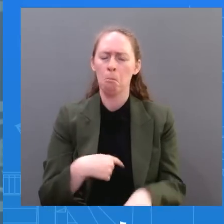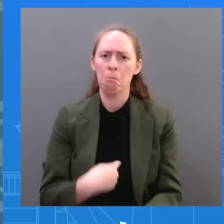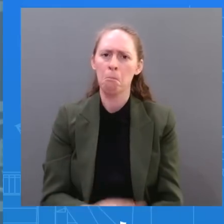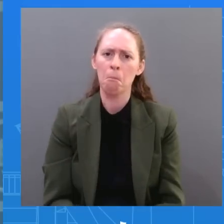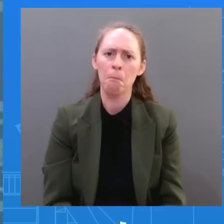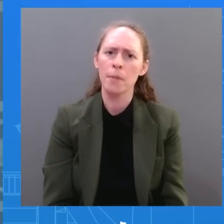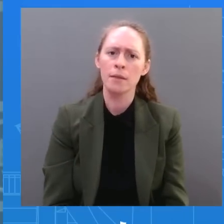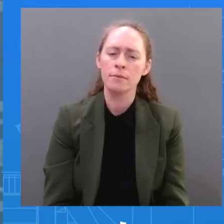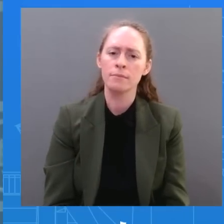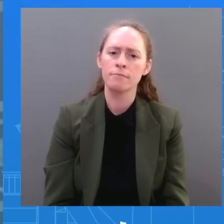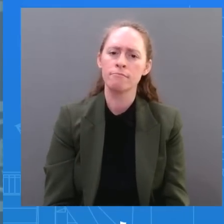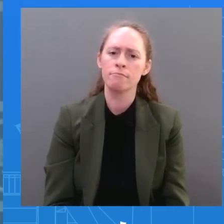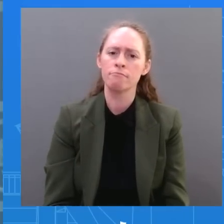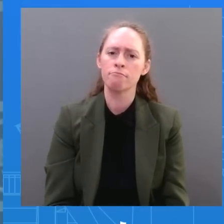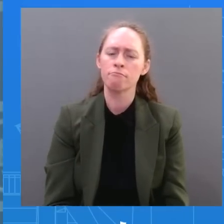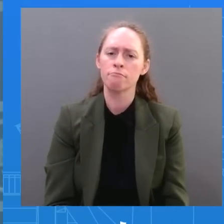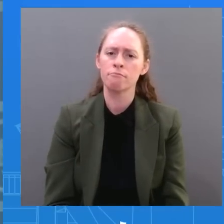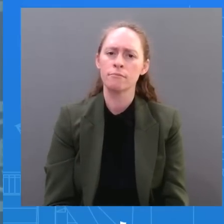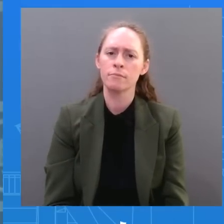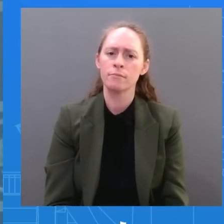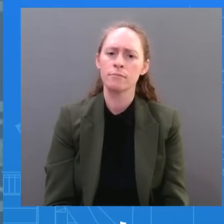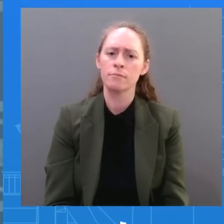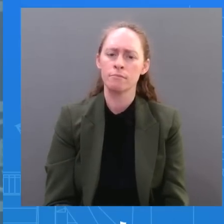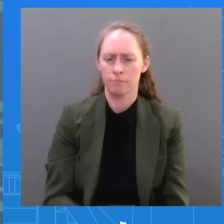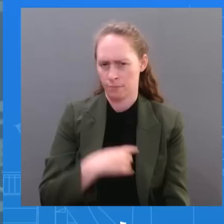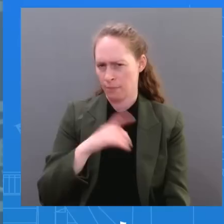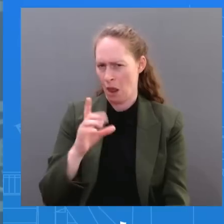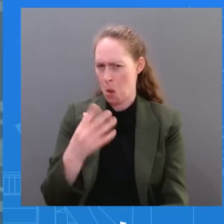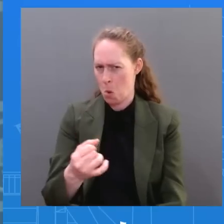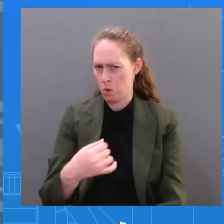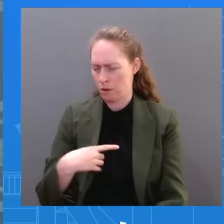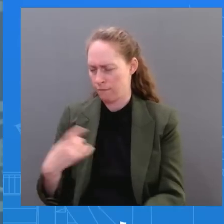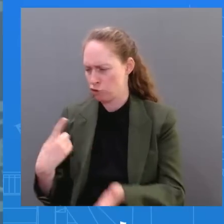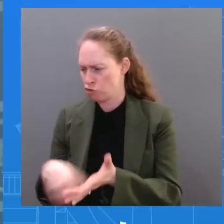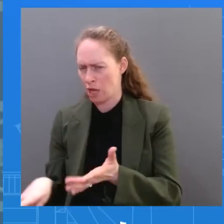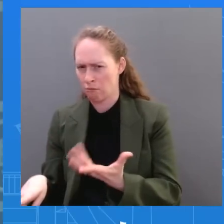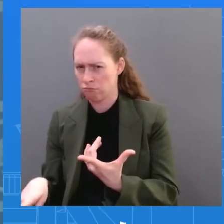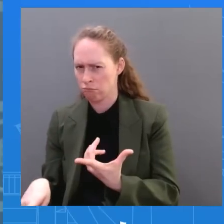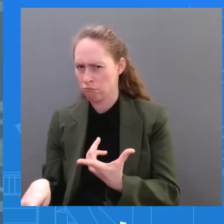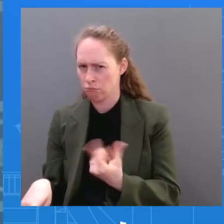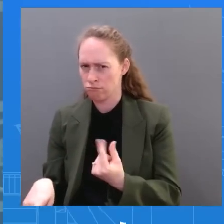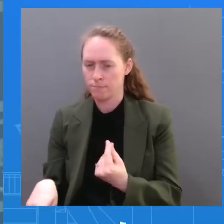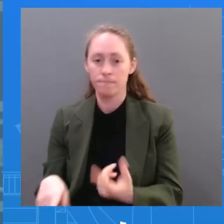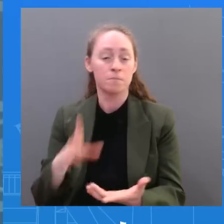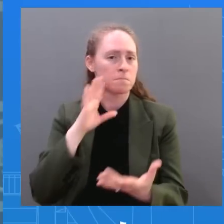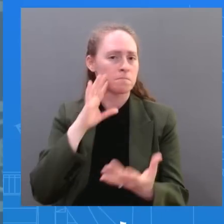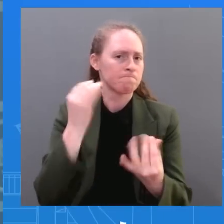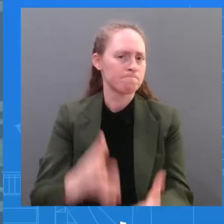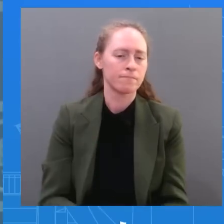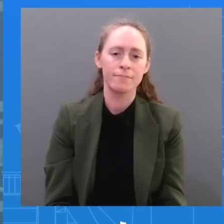and see exactly what's happening. I -- I just have not seen that report. The Press: Thank you, Karine. Ms. Jean-Pierre: Go ahead, Ed. The Press: Yeah, so -- Ms. Jean-Pierre: Oh, and then -- I'm so sorry --